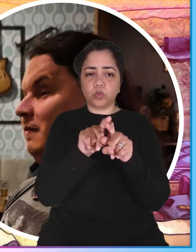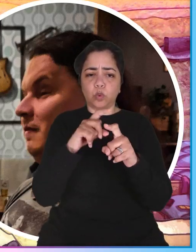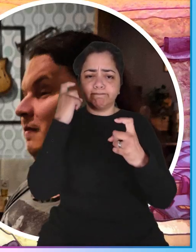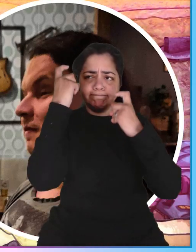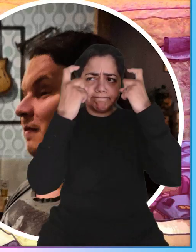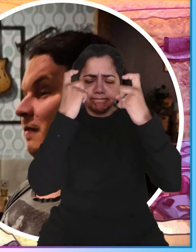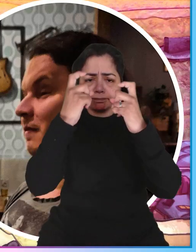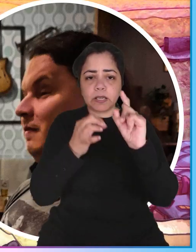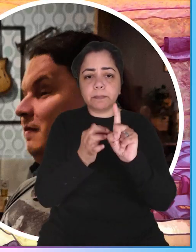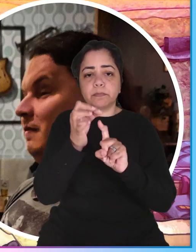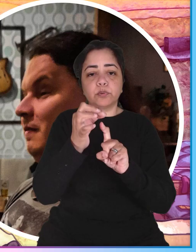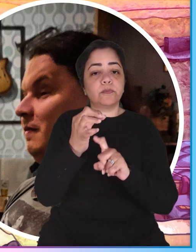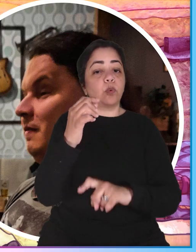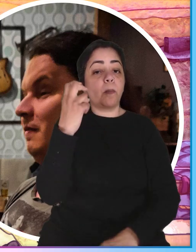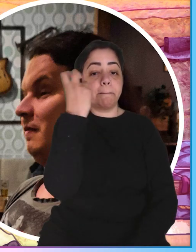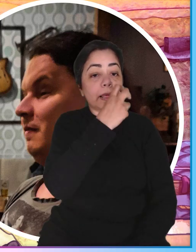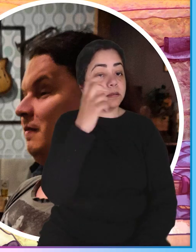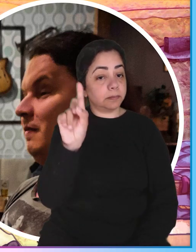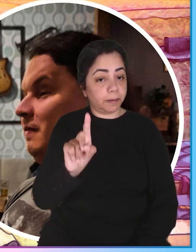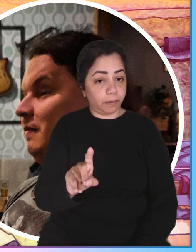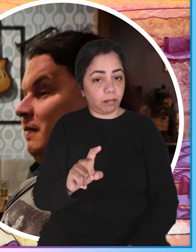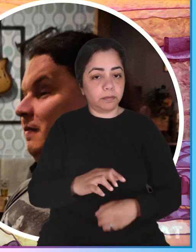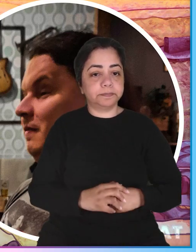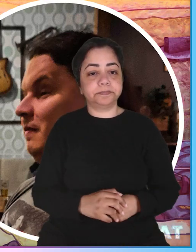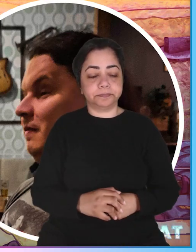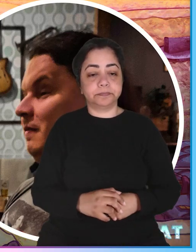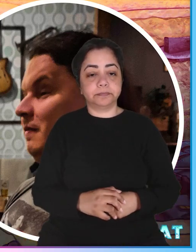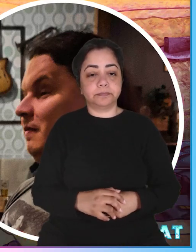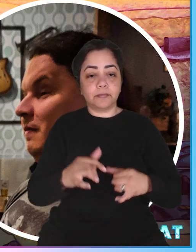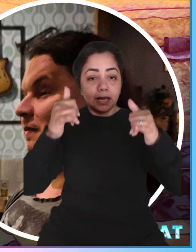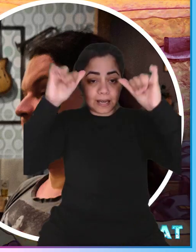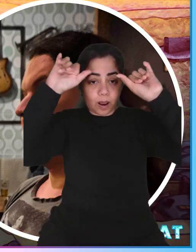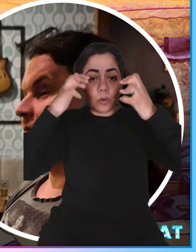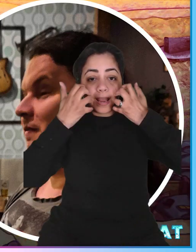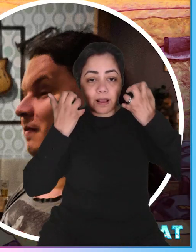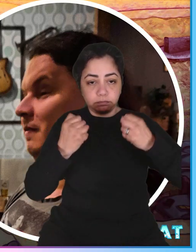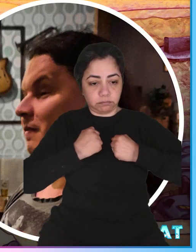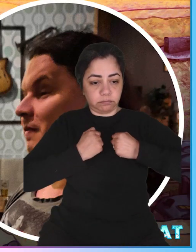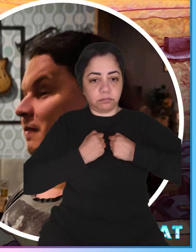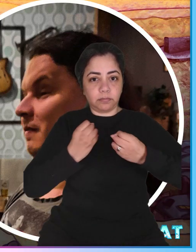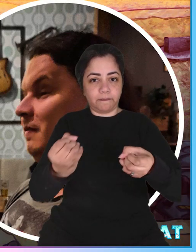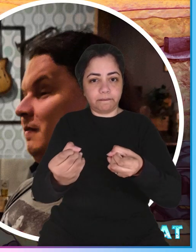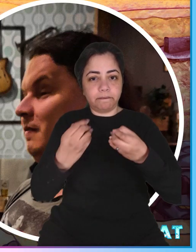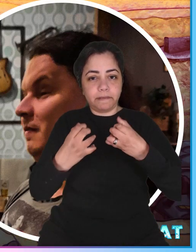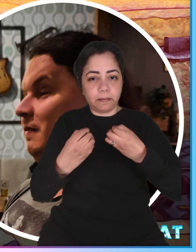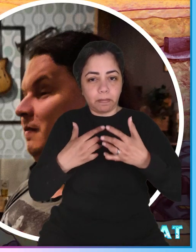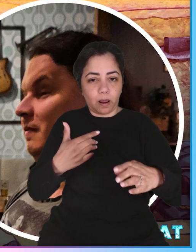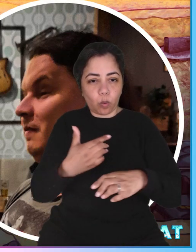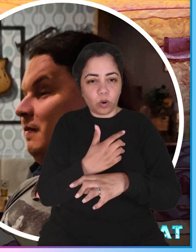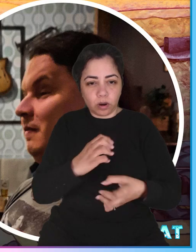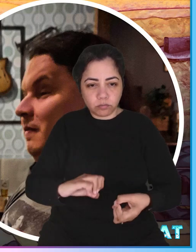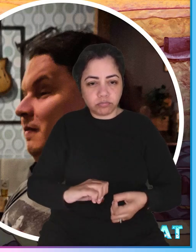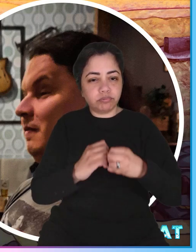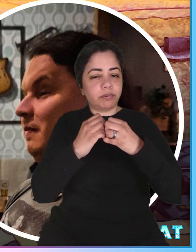blind people, while COWCAT did the magic based on my feedback and my work